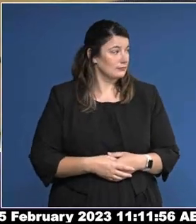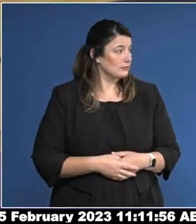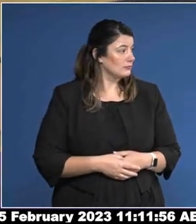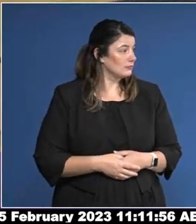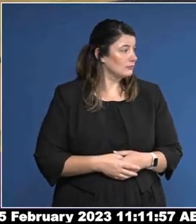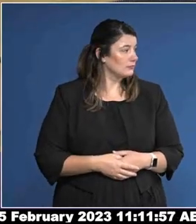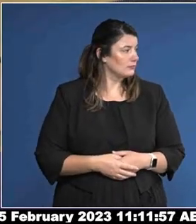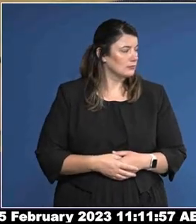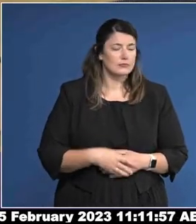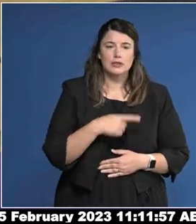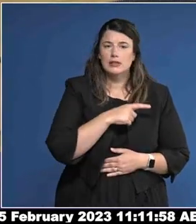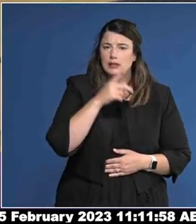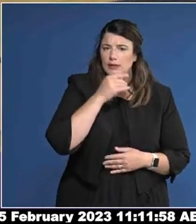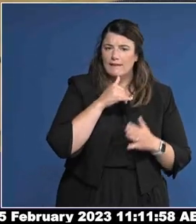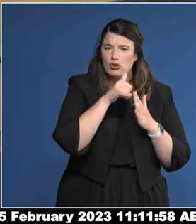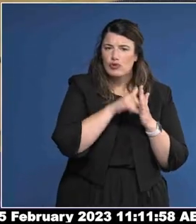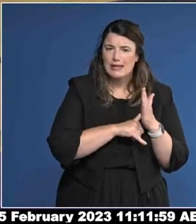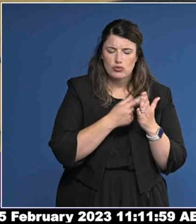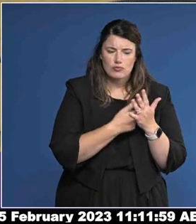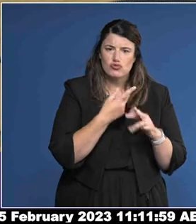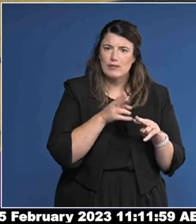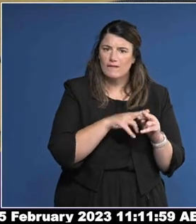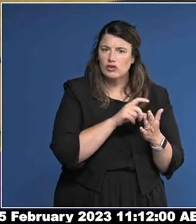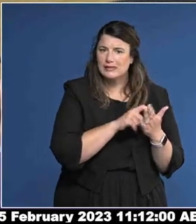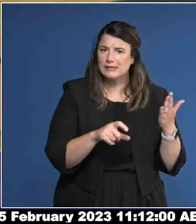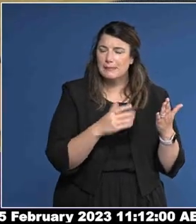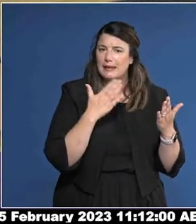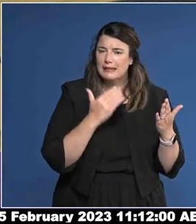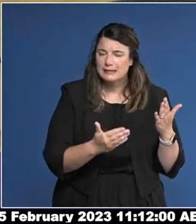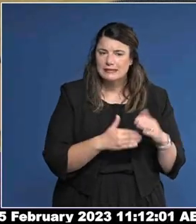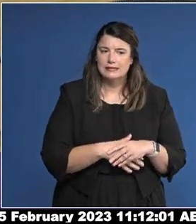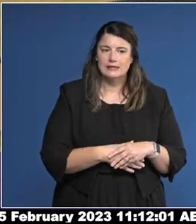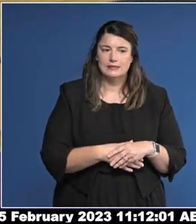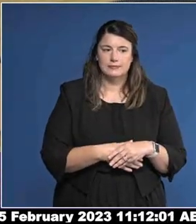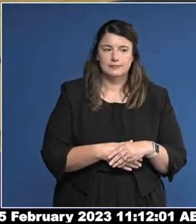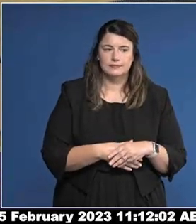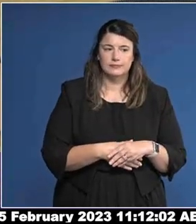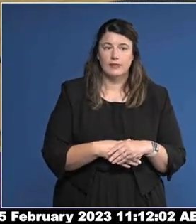I will have to - the transcript reference for Dianne's evidence is the